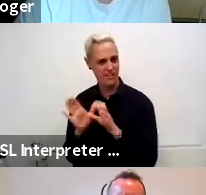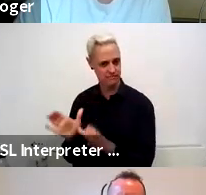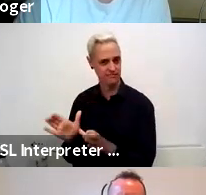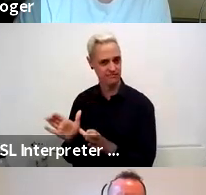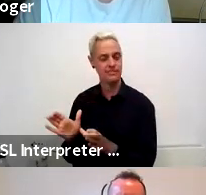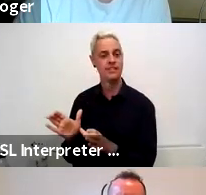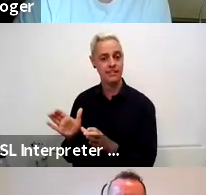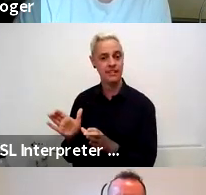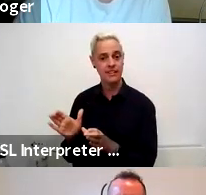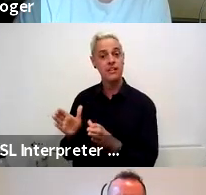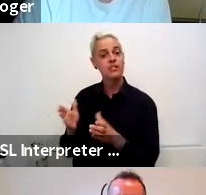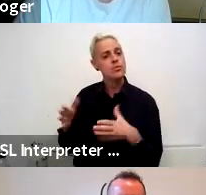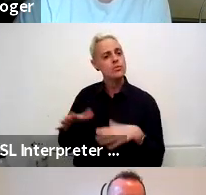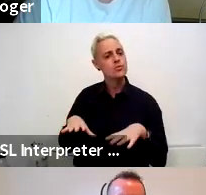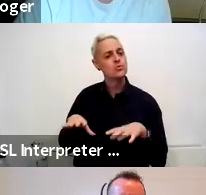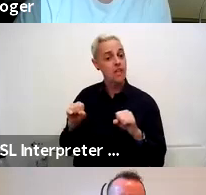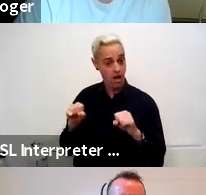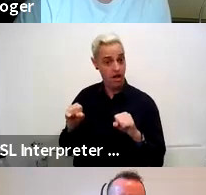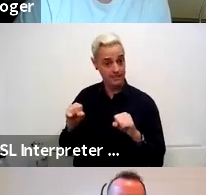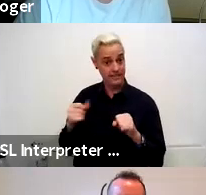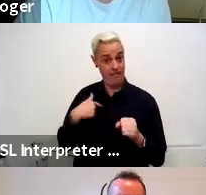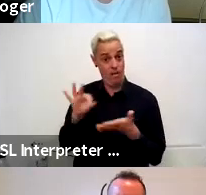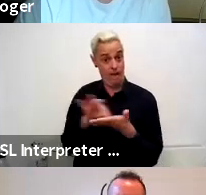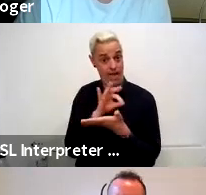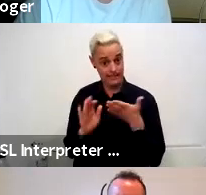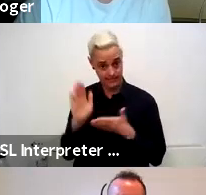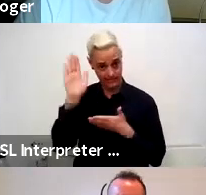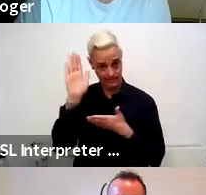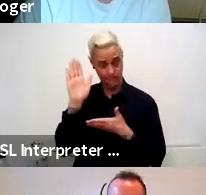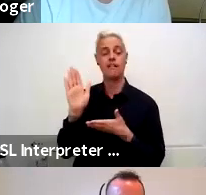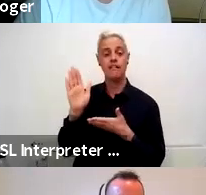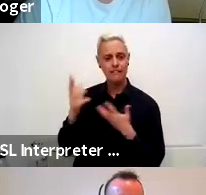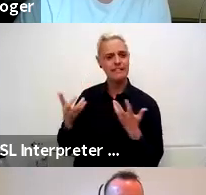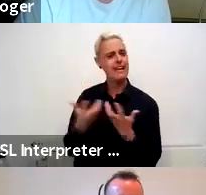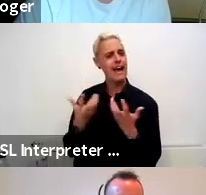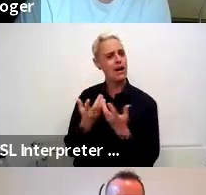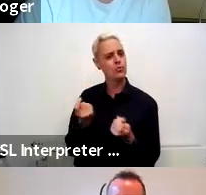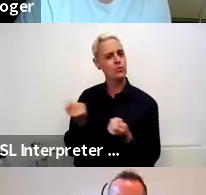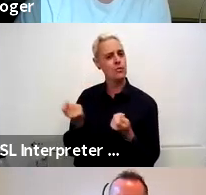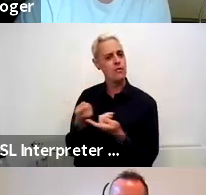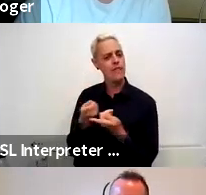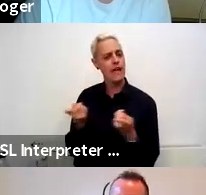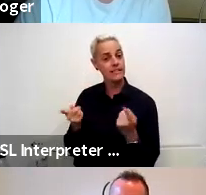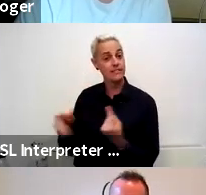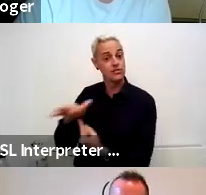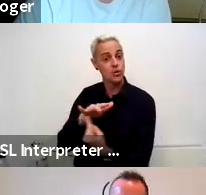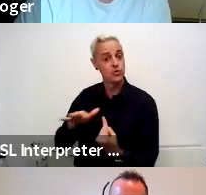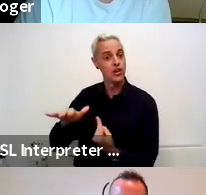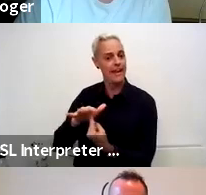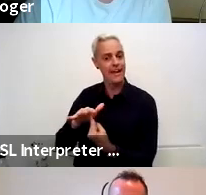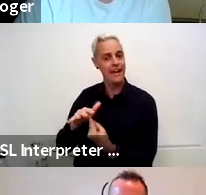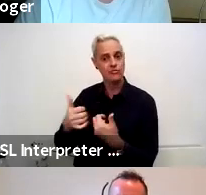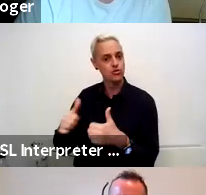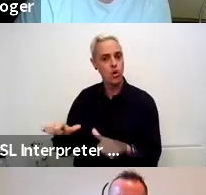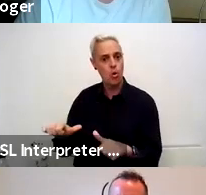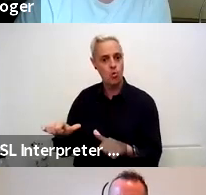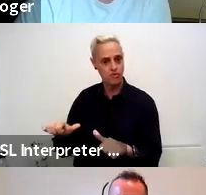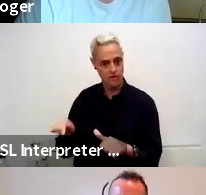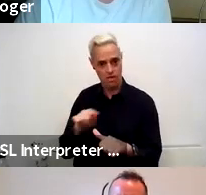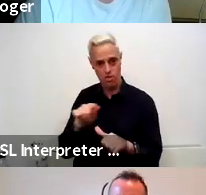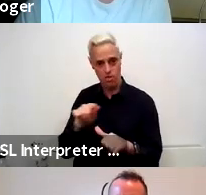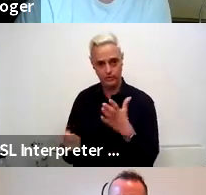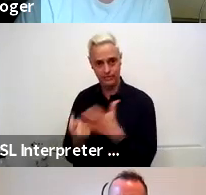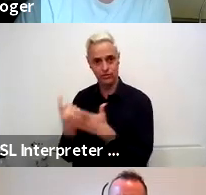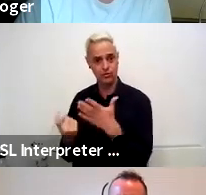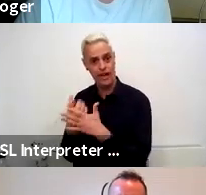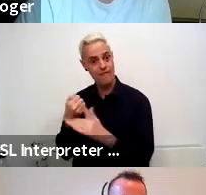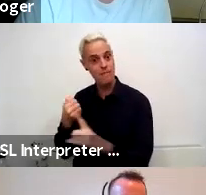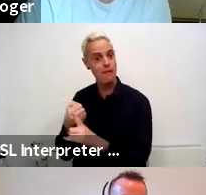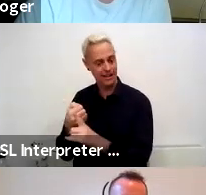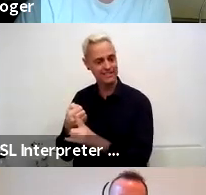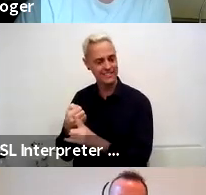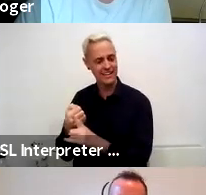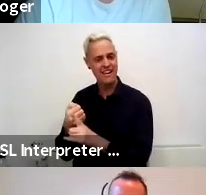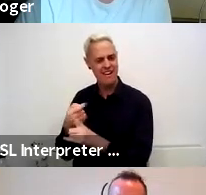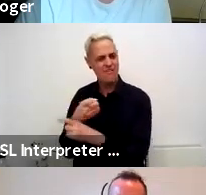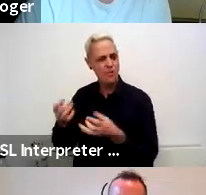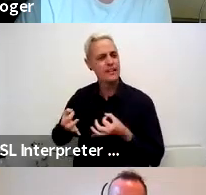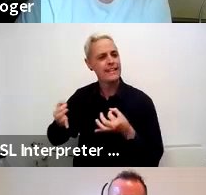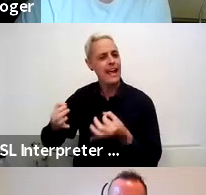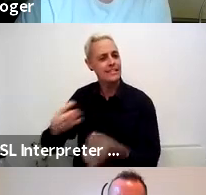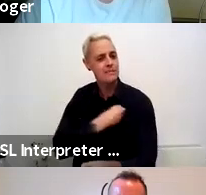So I think actually the initial starting point, if I were elected would be to look at what do we how do we deal with that as a reality. How do we deal with the issues that have come as an impact, particularly delays in medical treatment and the problems